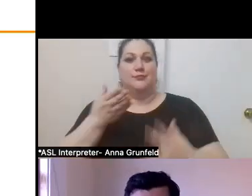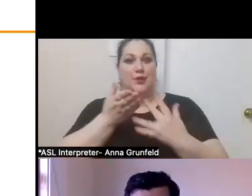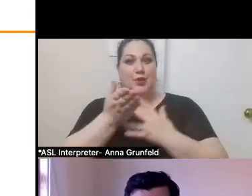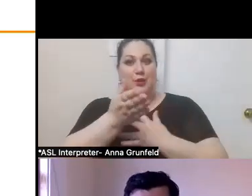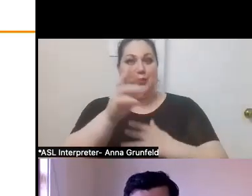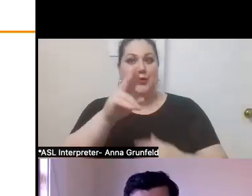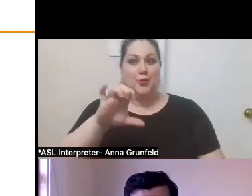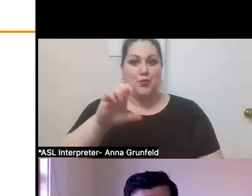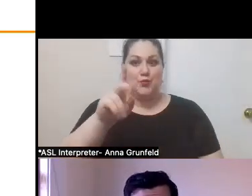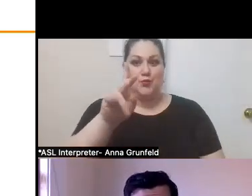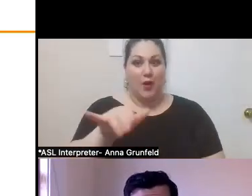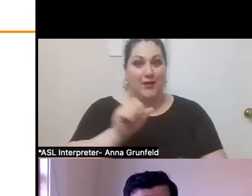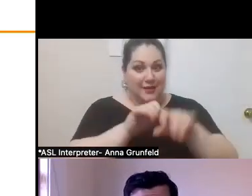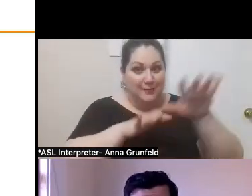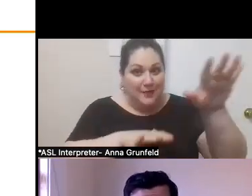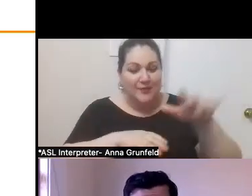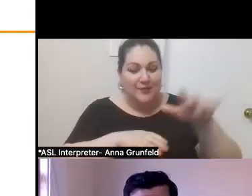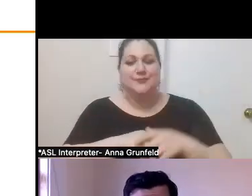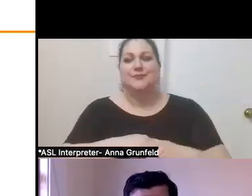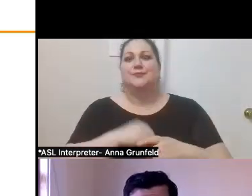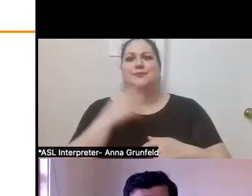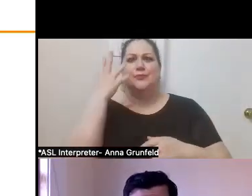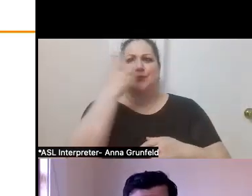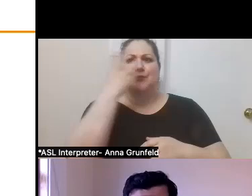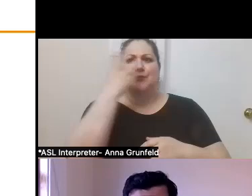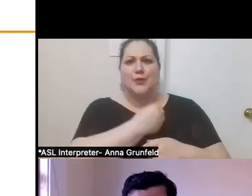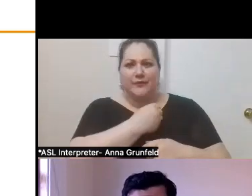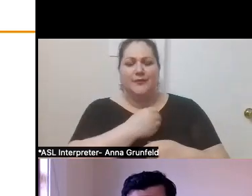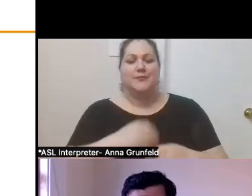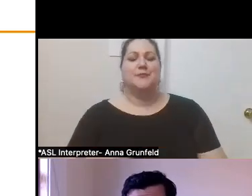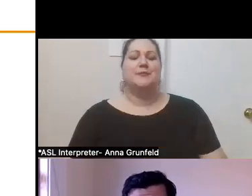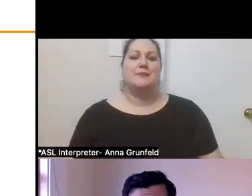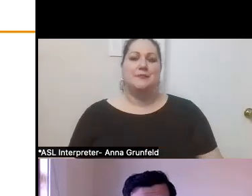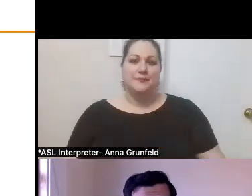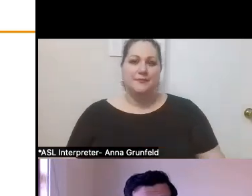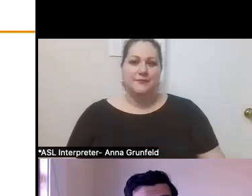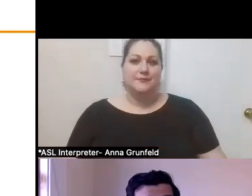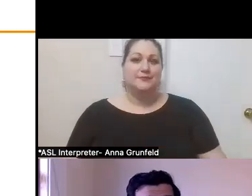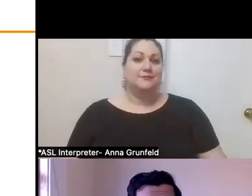We got all these beautiful views. It was, it was a great trip other than the final day.